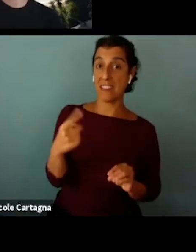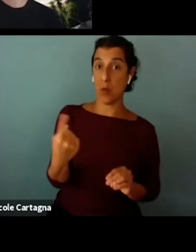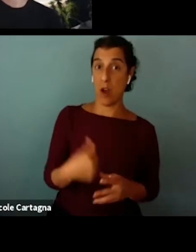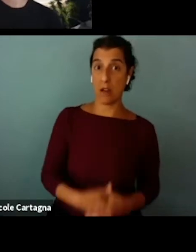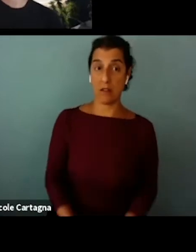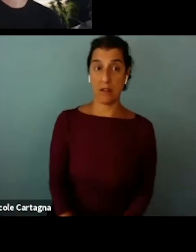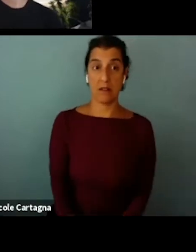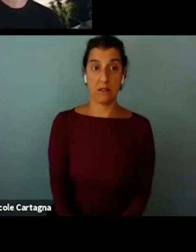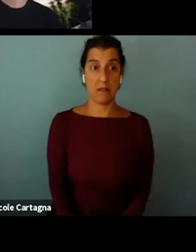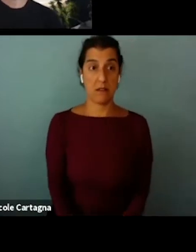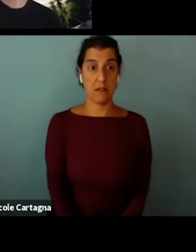them good